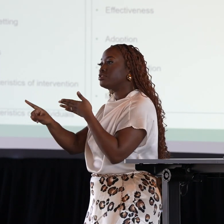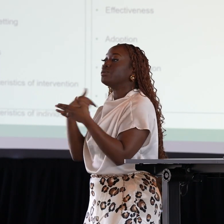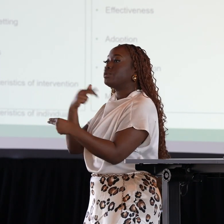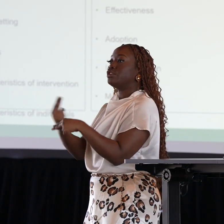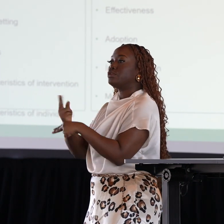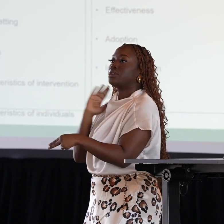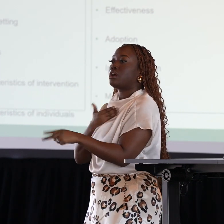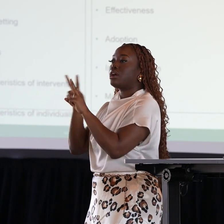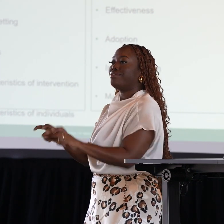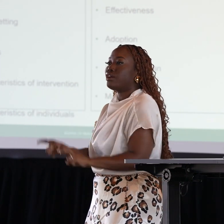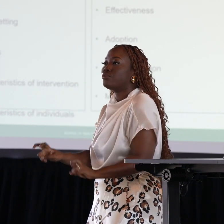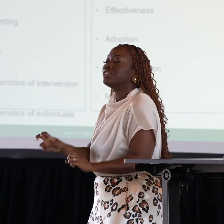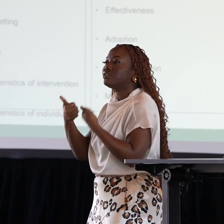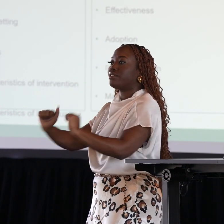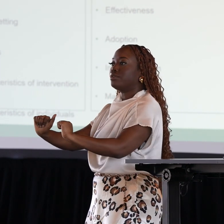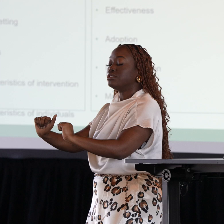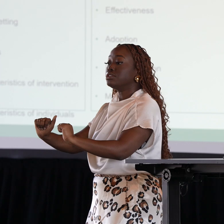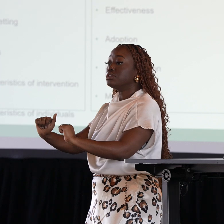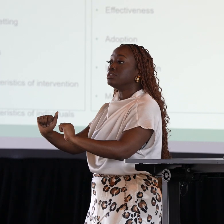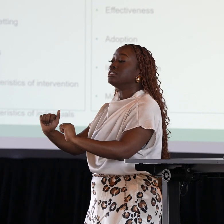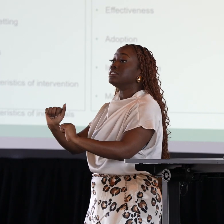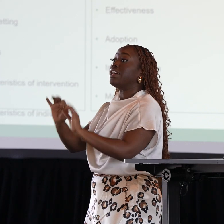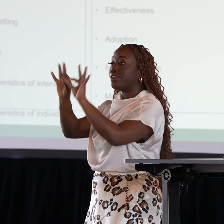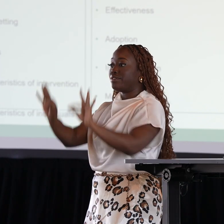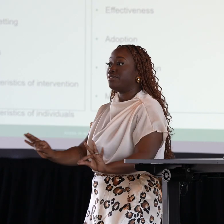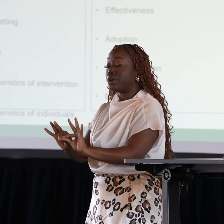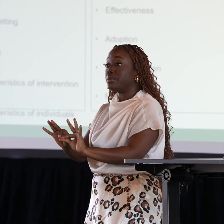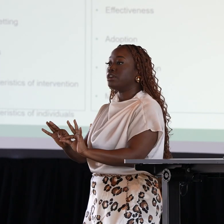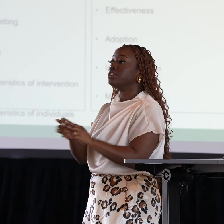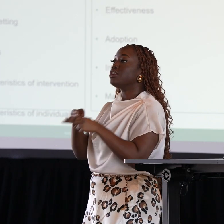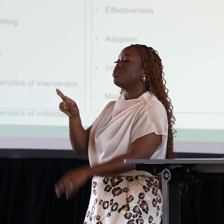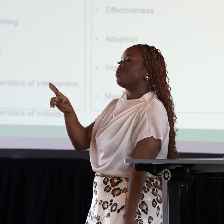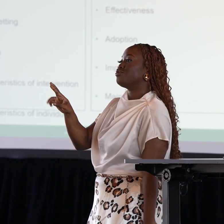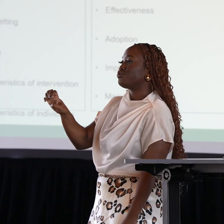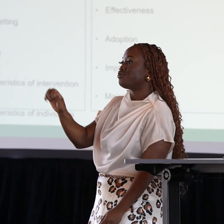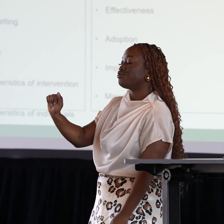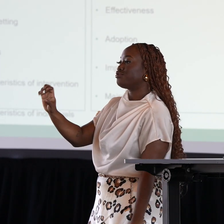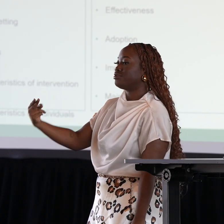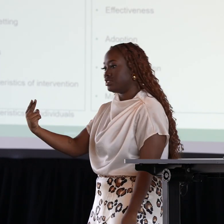our evaluation efforts, and the REAIM framework, which stands for reach, effectiveness, adoption, implementation and